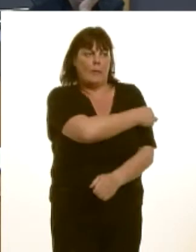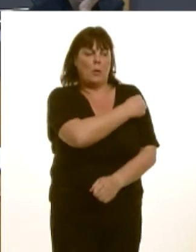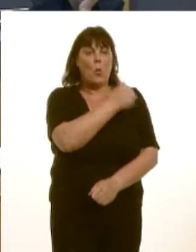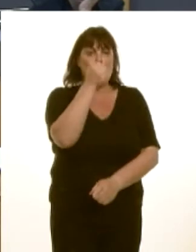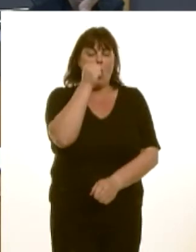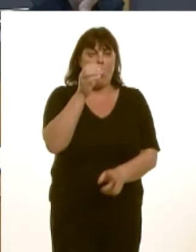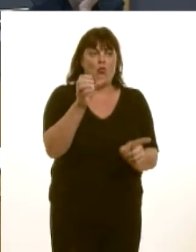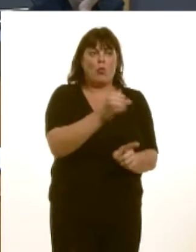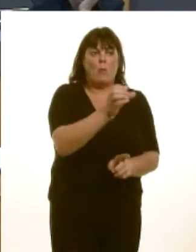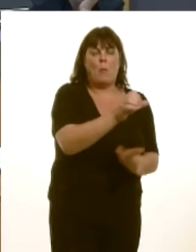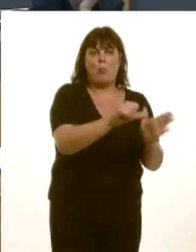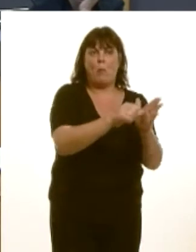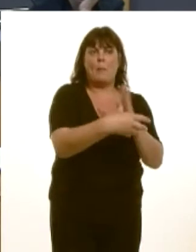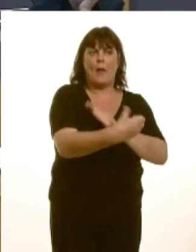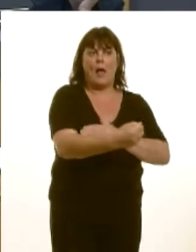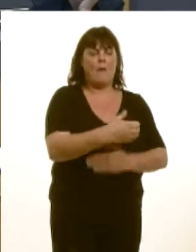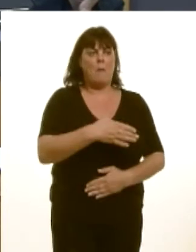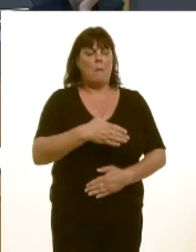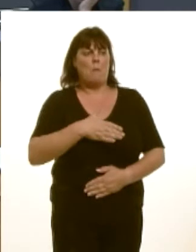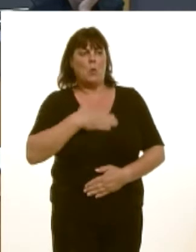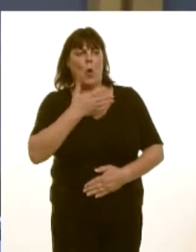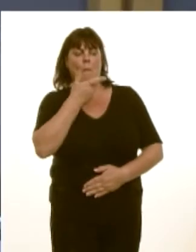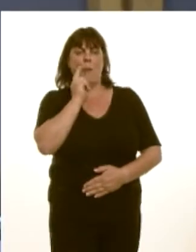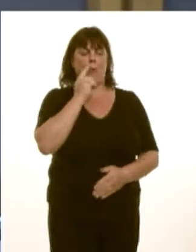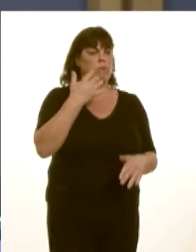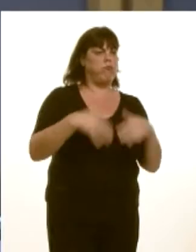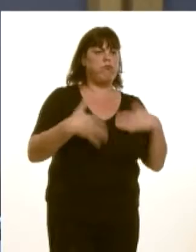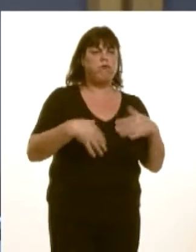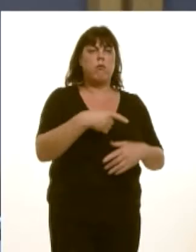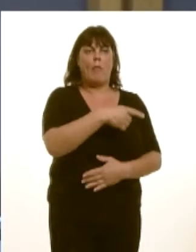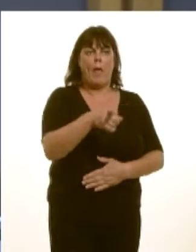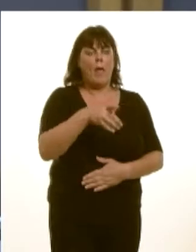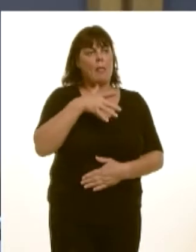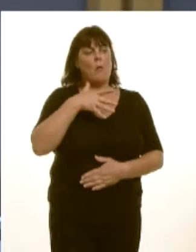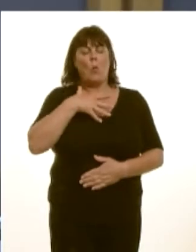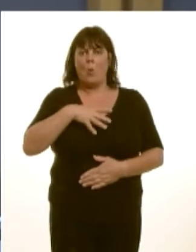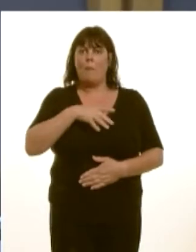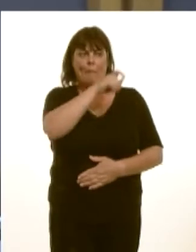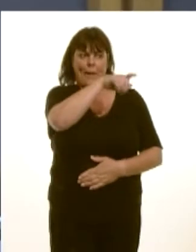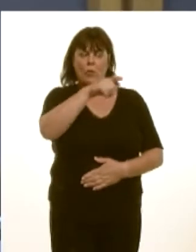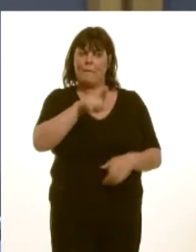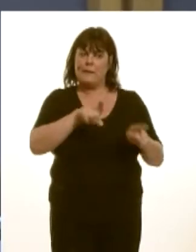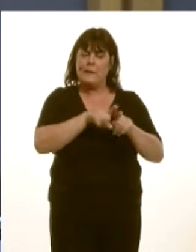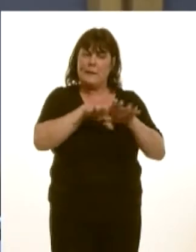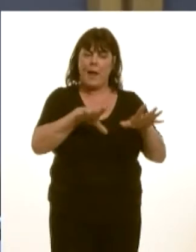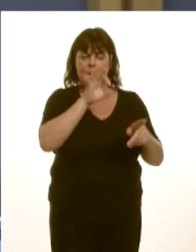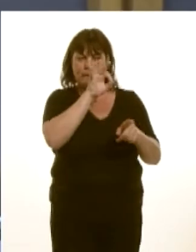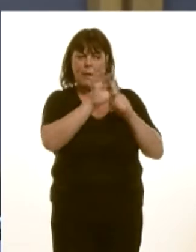be affected, and patients will receive the same specialist care that they needed before